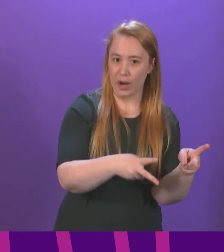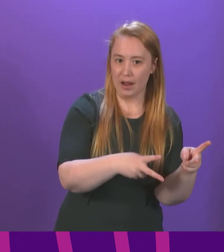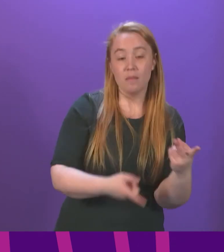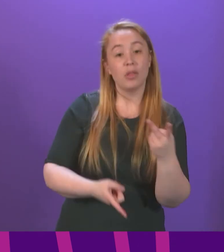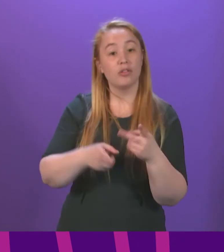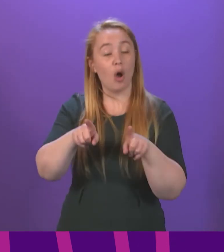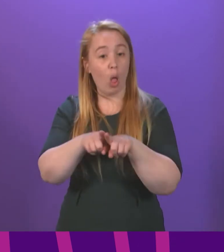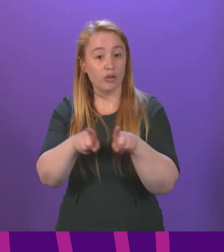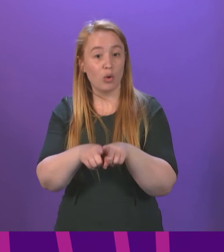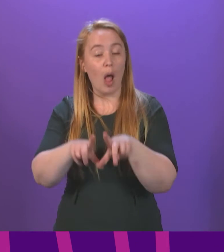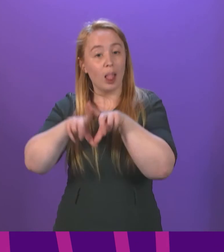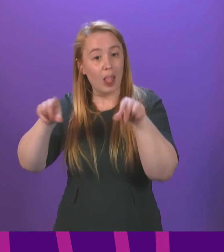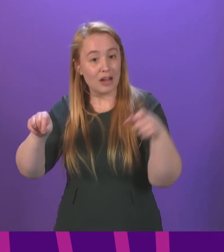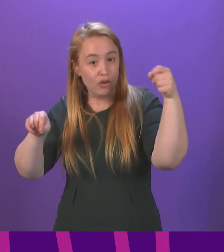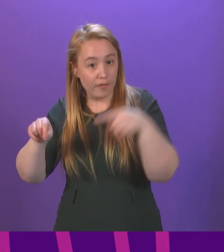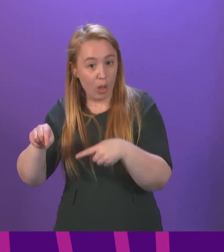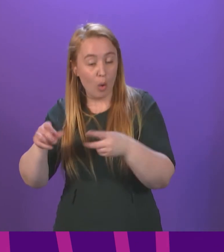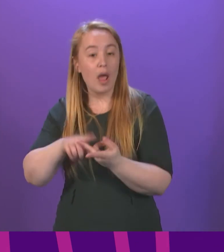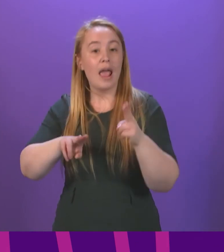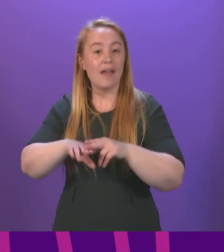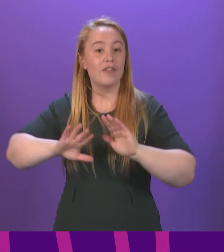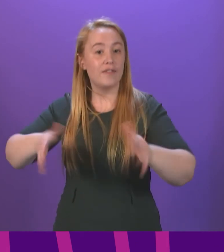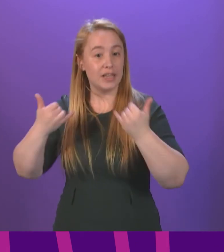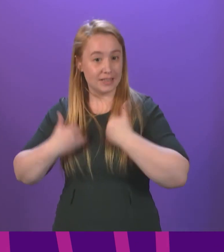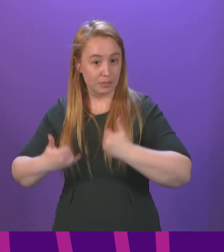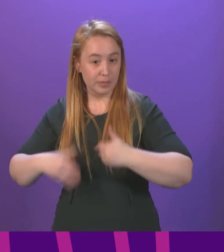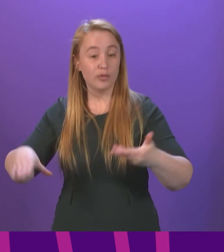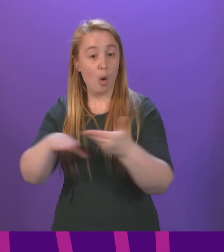flow testing for people without symptoms in schools and workplaces throughout the country.